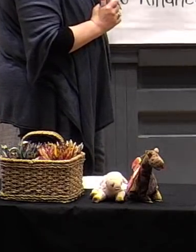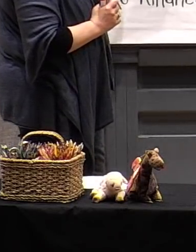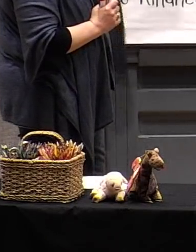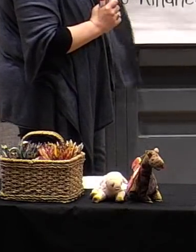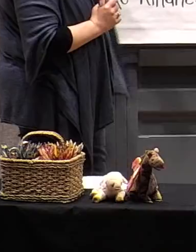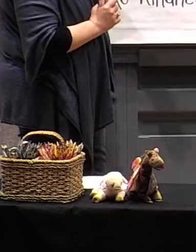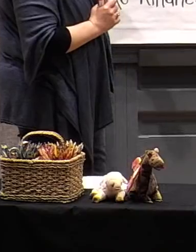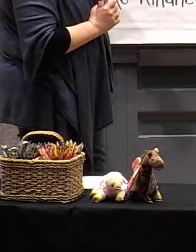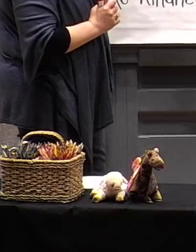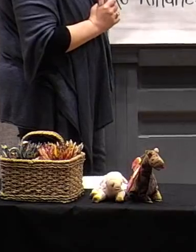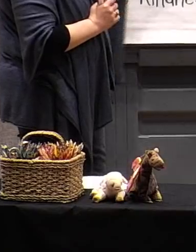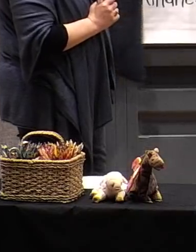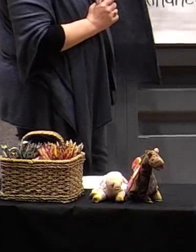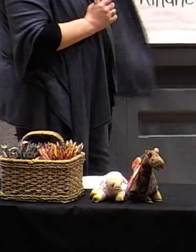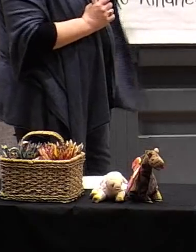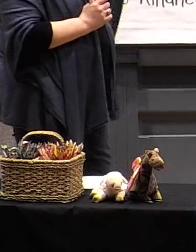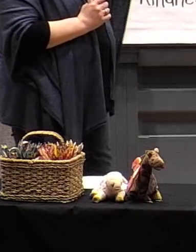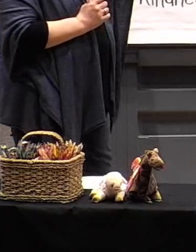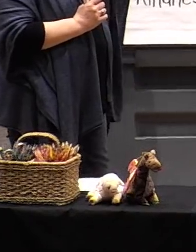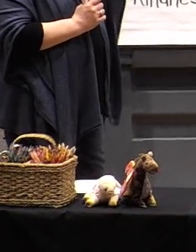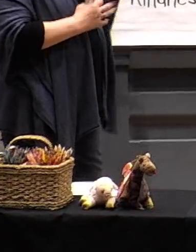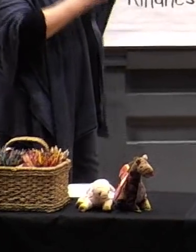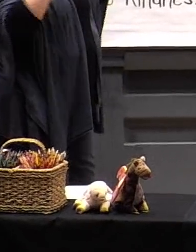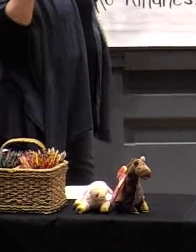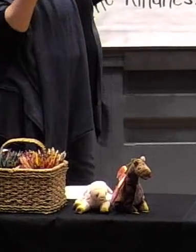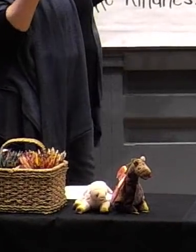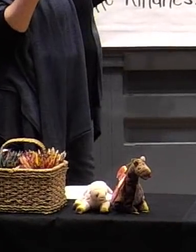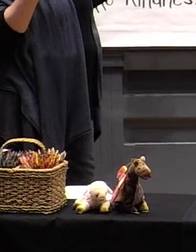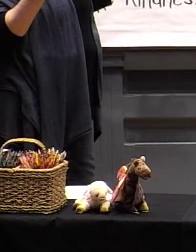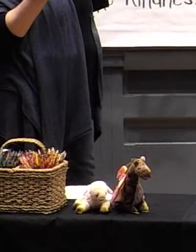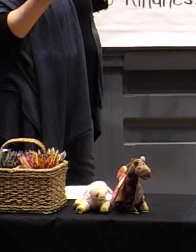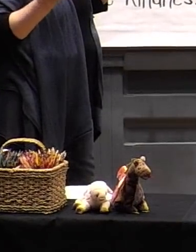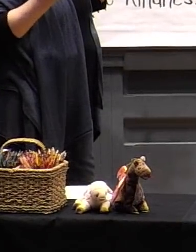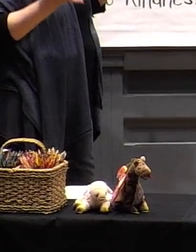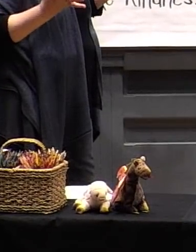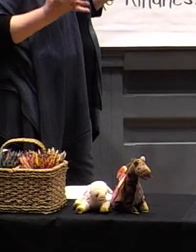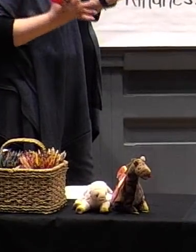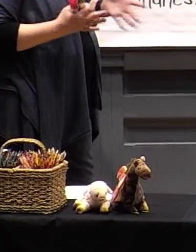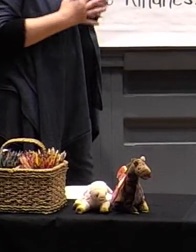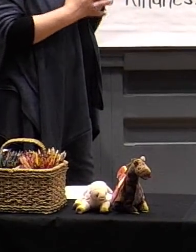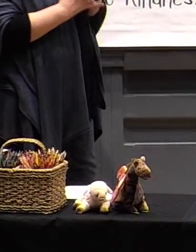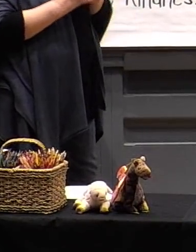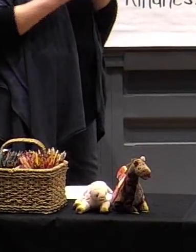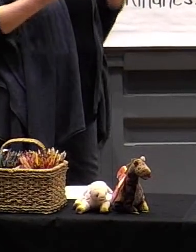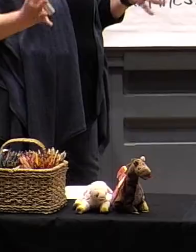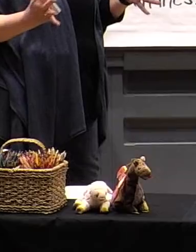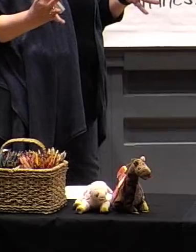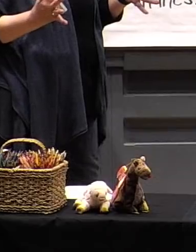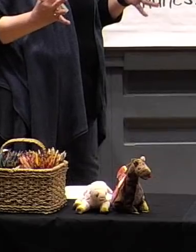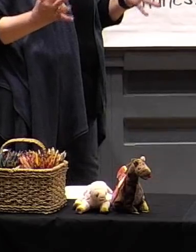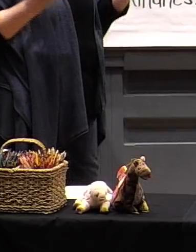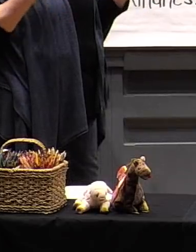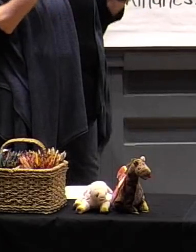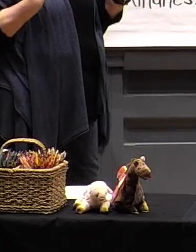making a card, giving someone a high five, those are all ways we can show kindness. When we start noticing the kindness that we